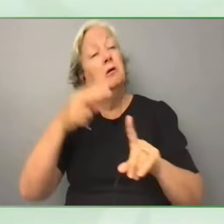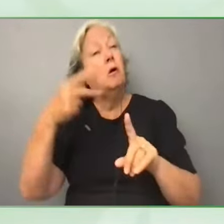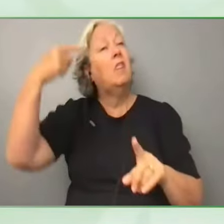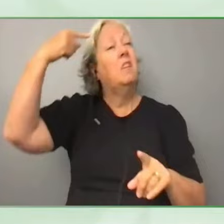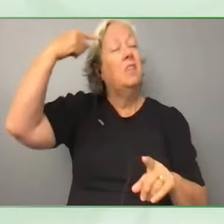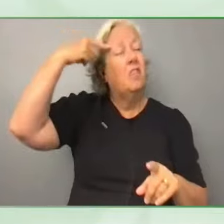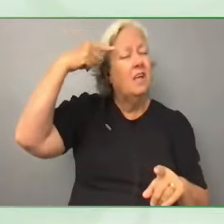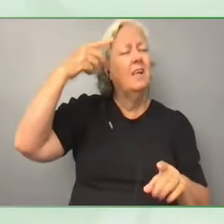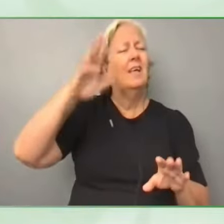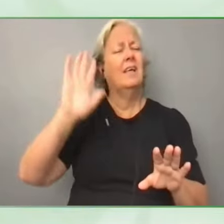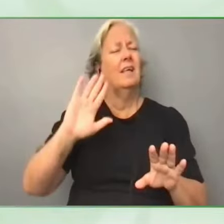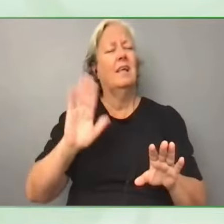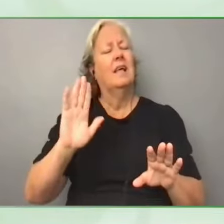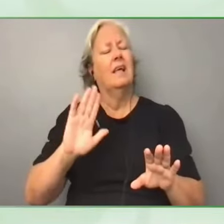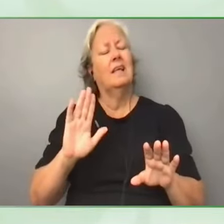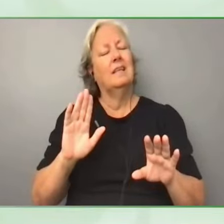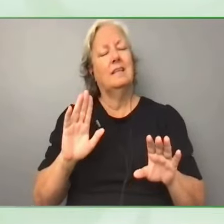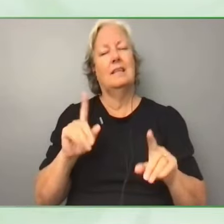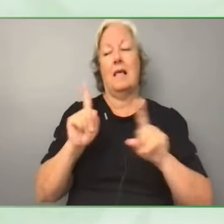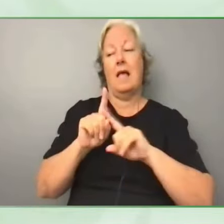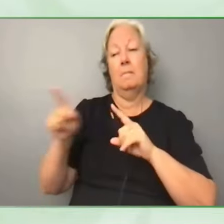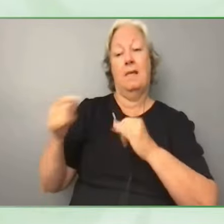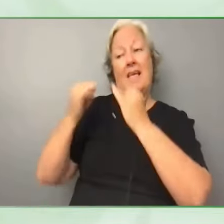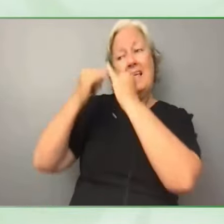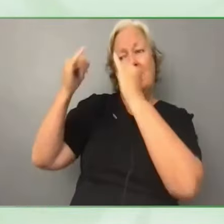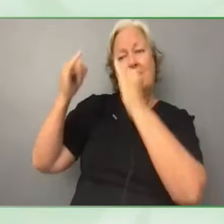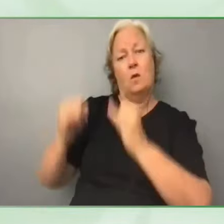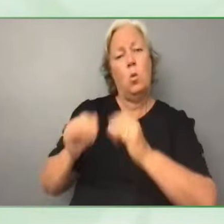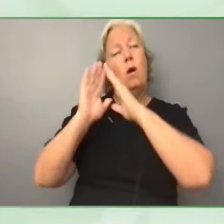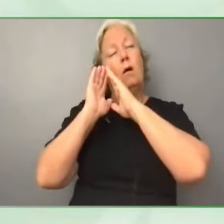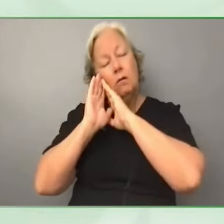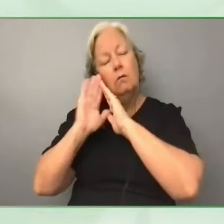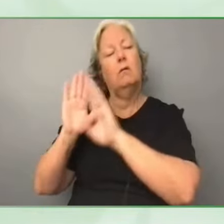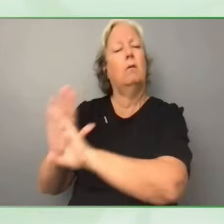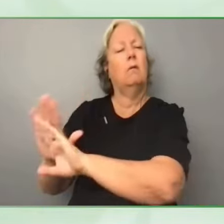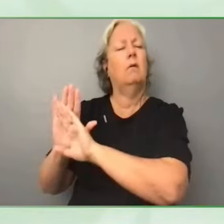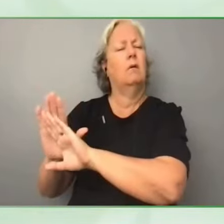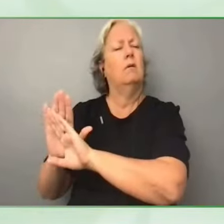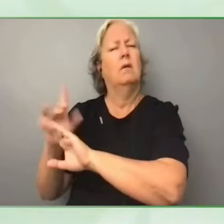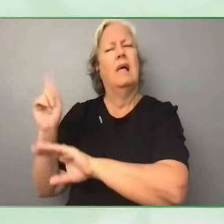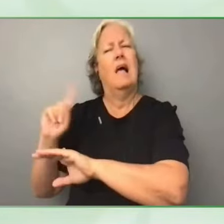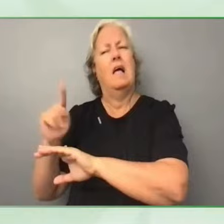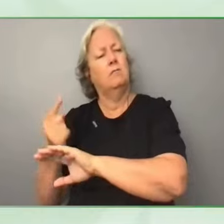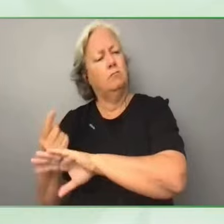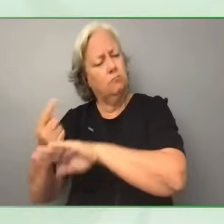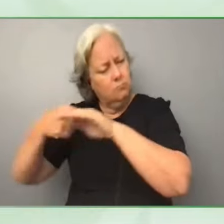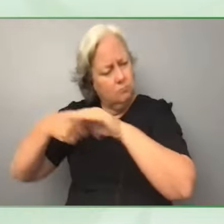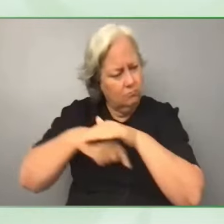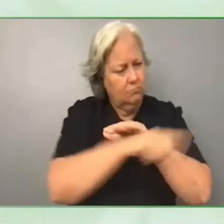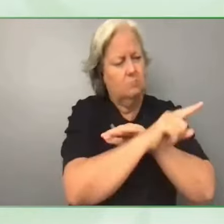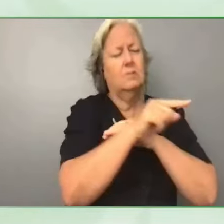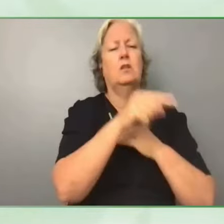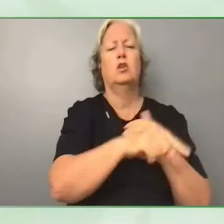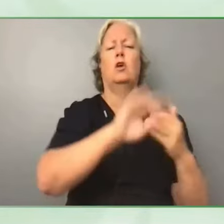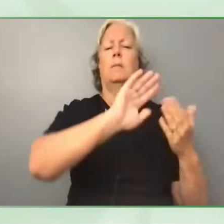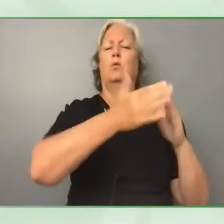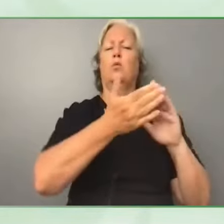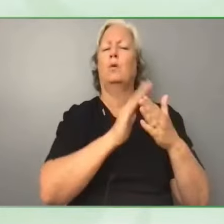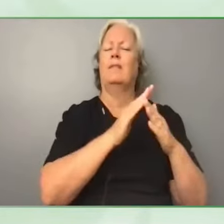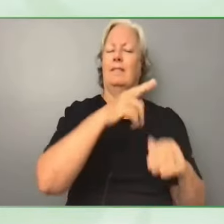to community living. And it must start now.